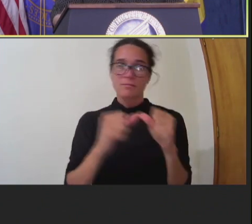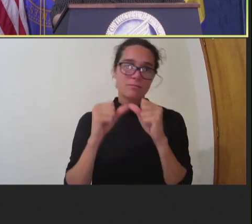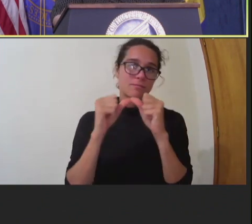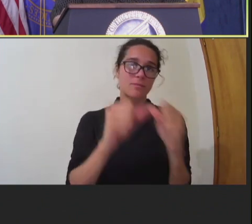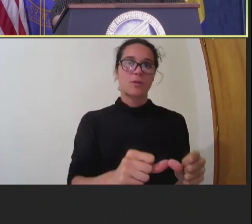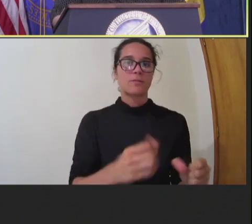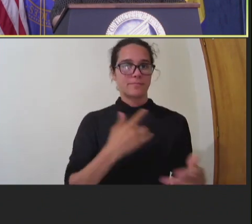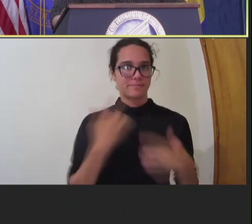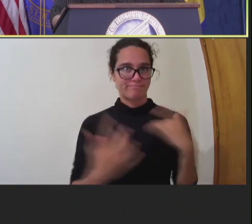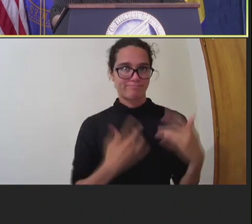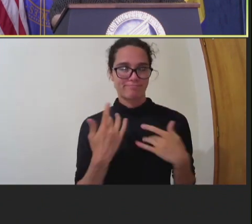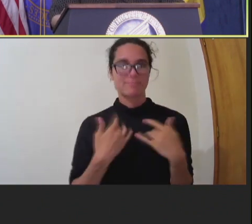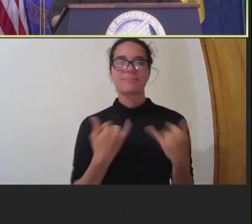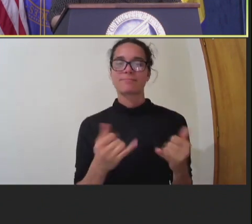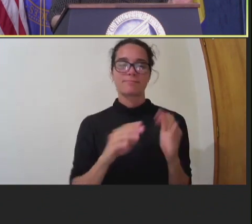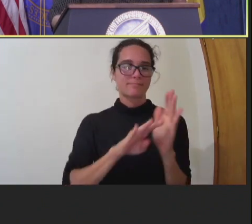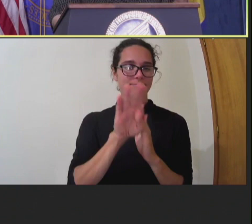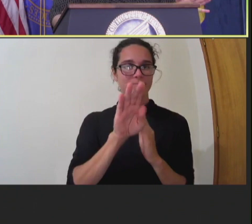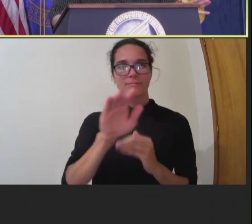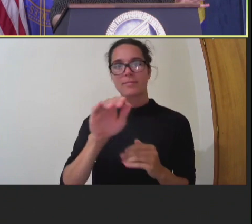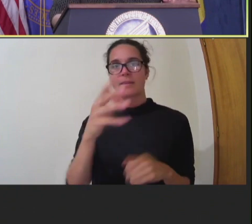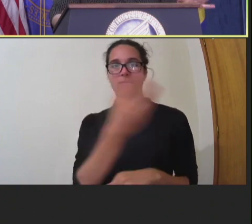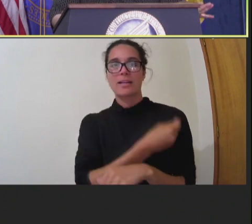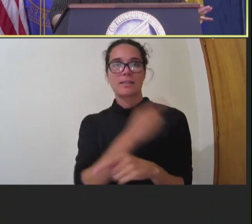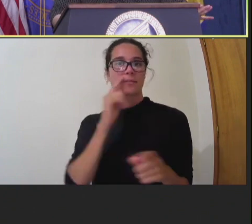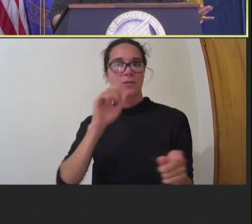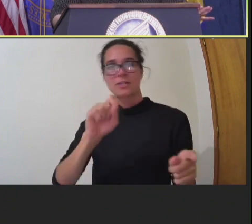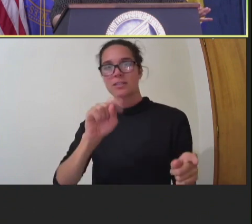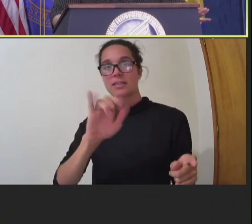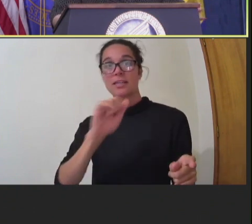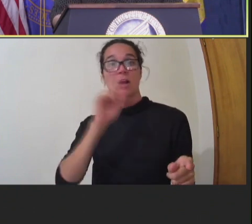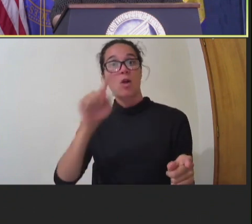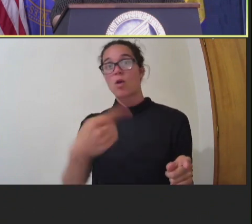developing a vaccine for STIC that not only includes epitopes from IGF-BP2,